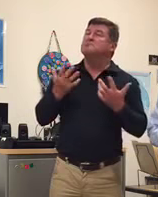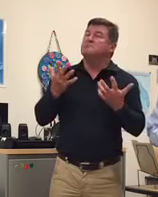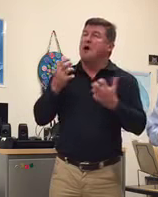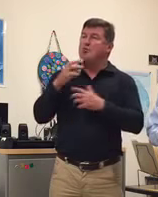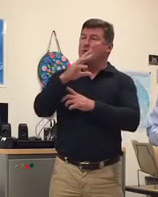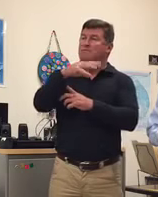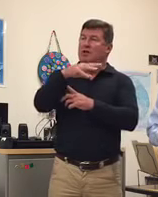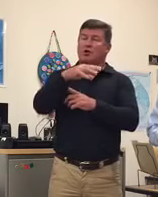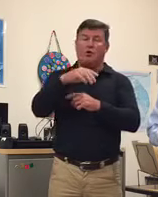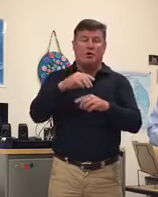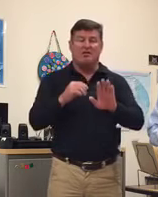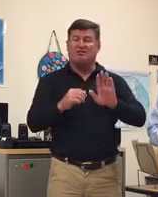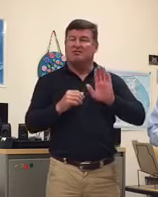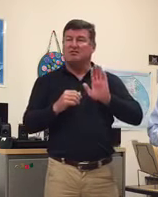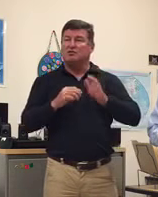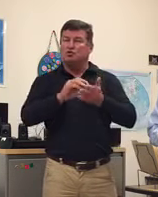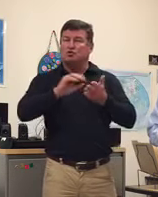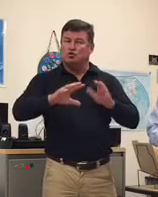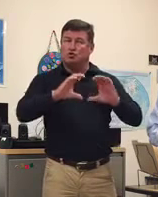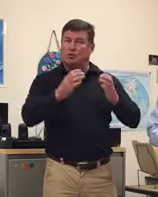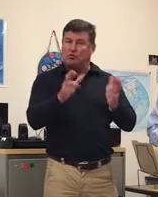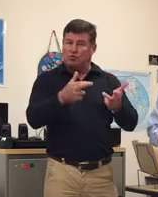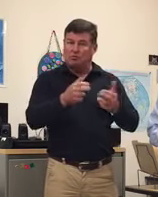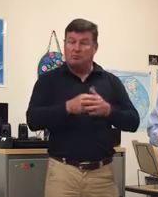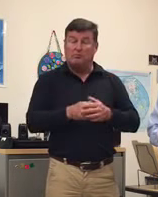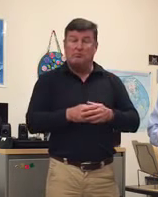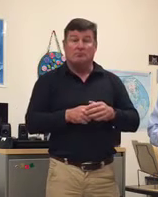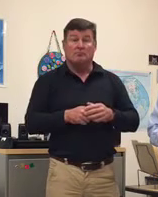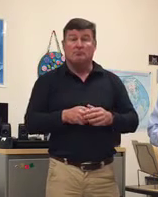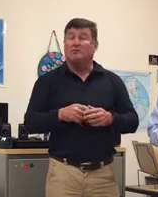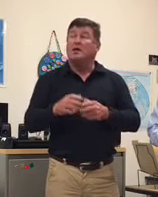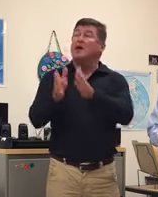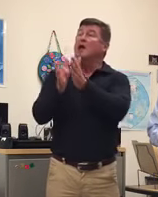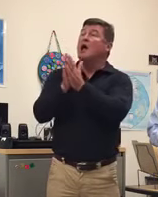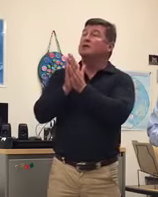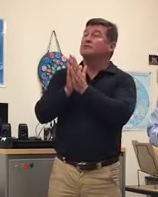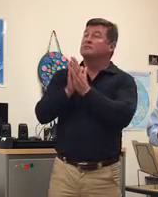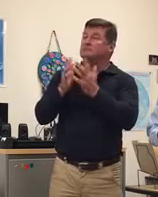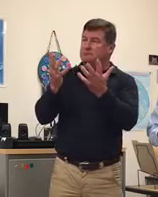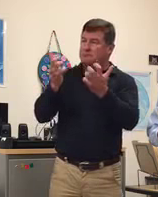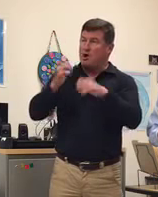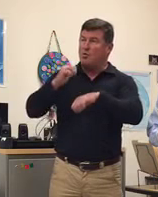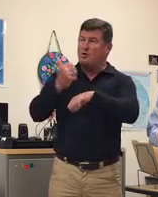next school year I would like to have video camera in that classroom, they can immediately